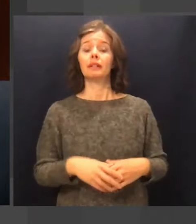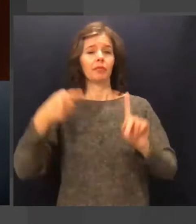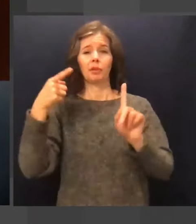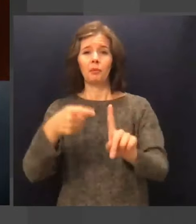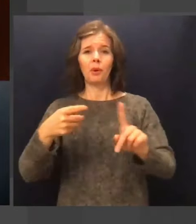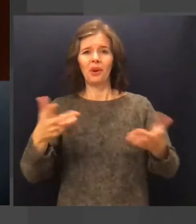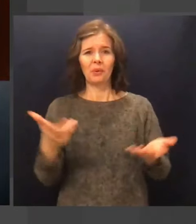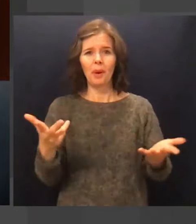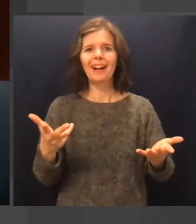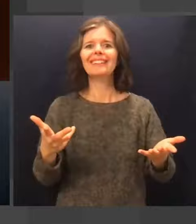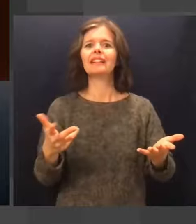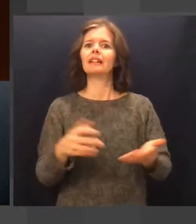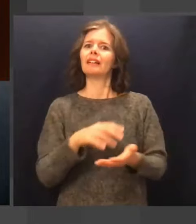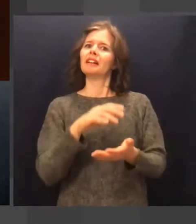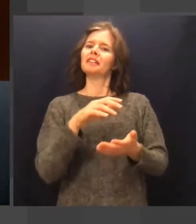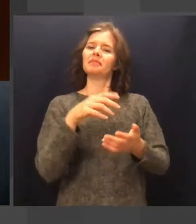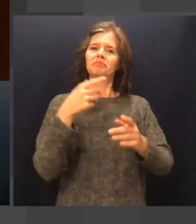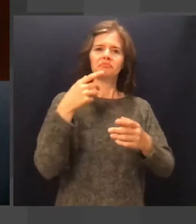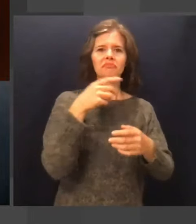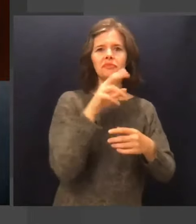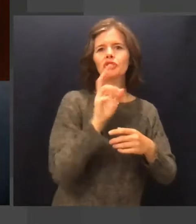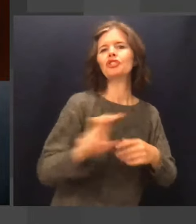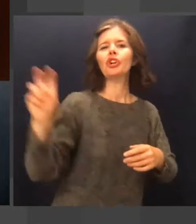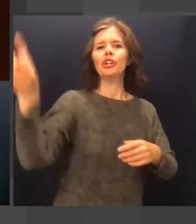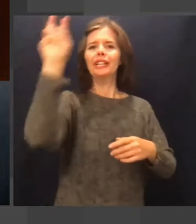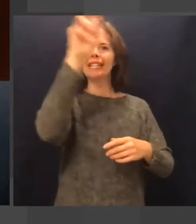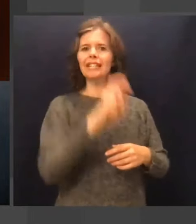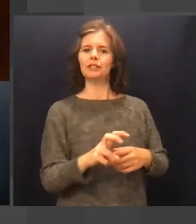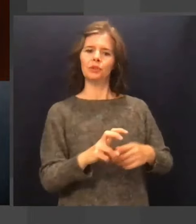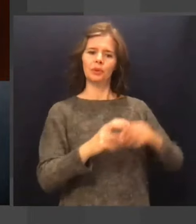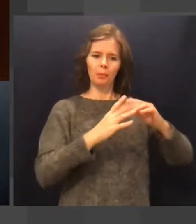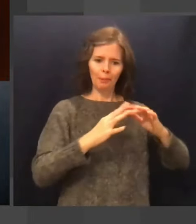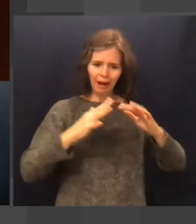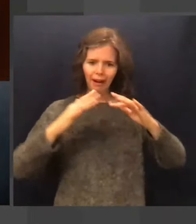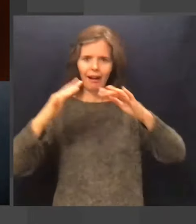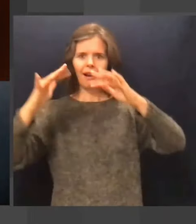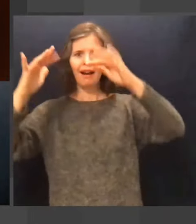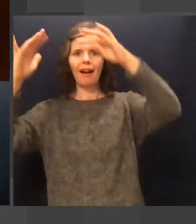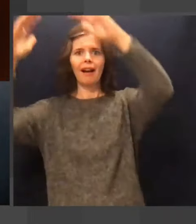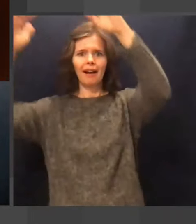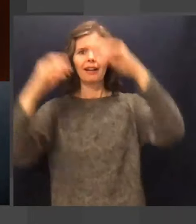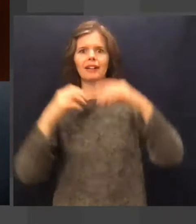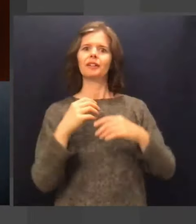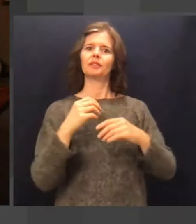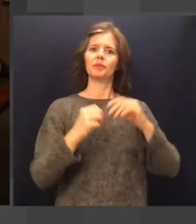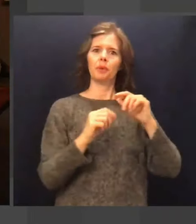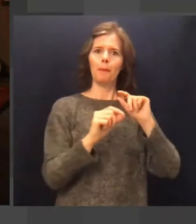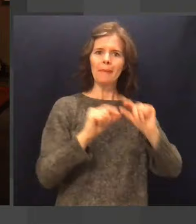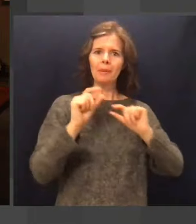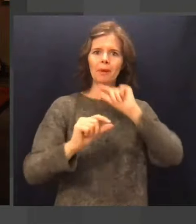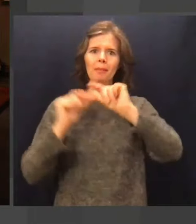ABOUT THE JOURNEY TO CREATE A